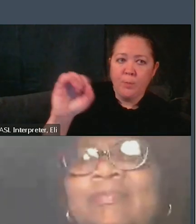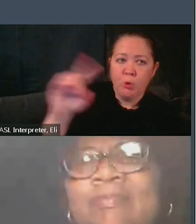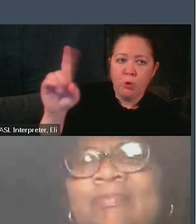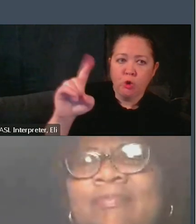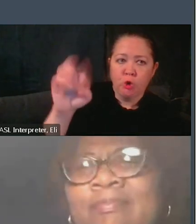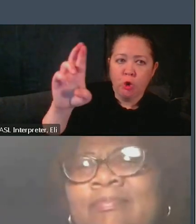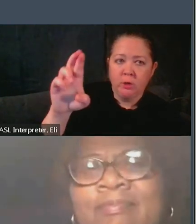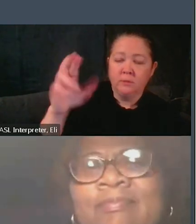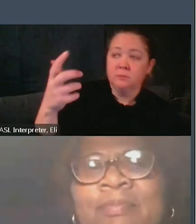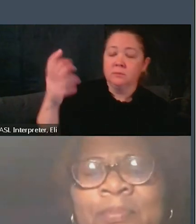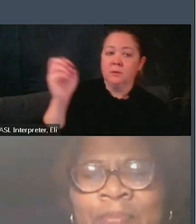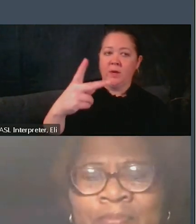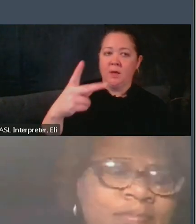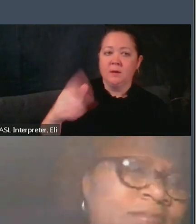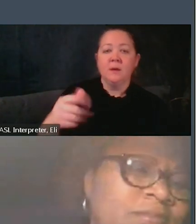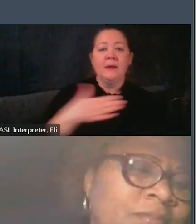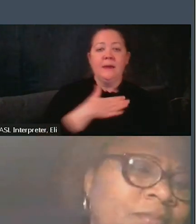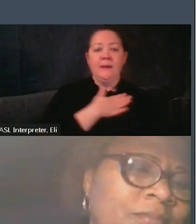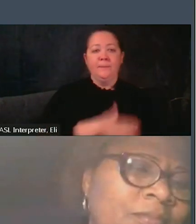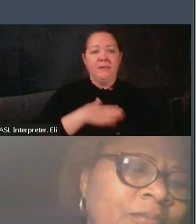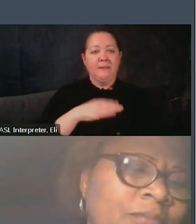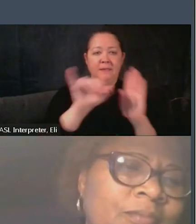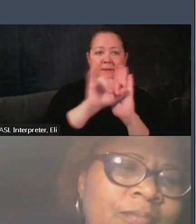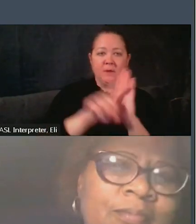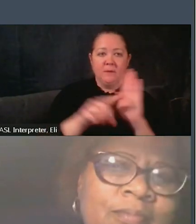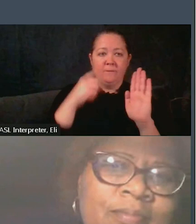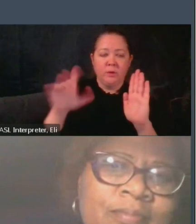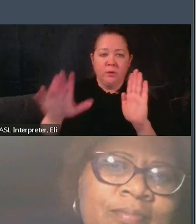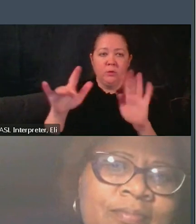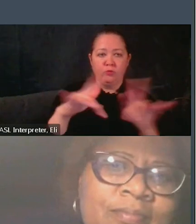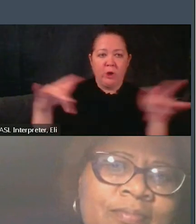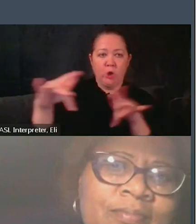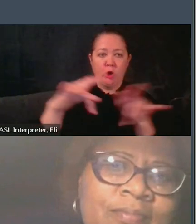Please identify yourself for the record then. Okay. My name is Peggy Boozer.